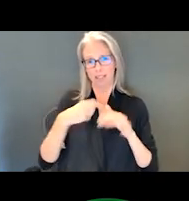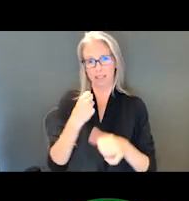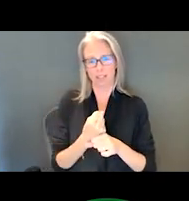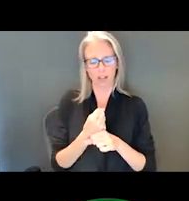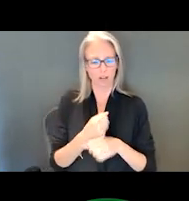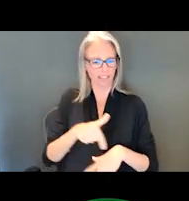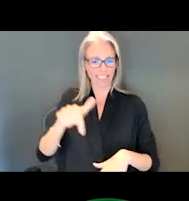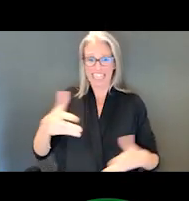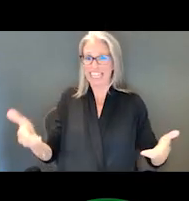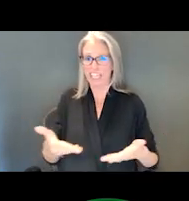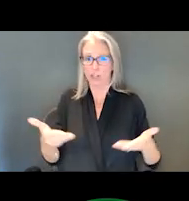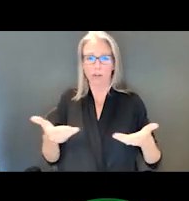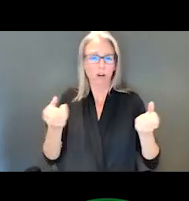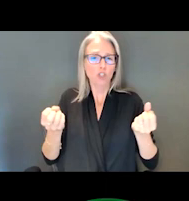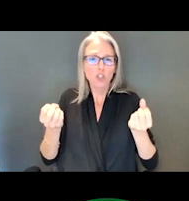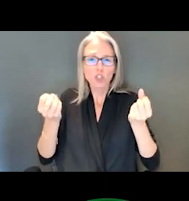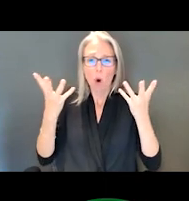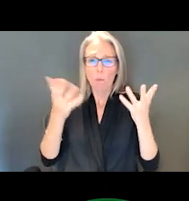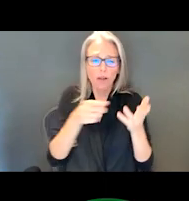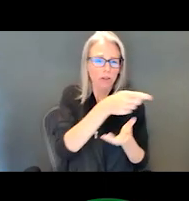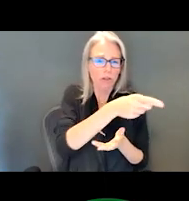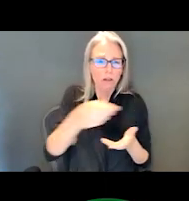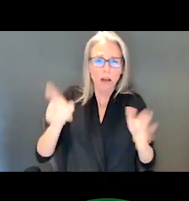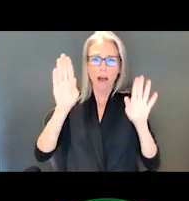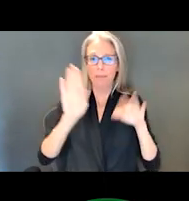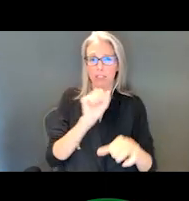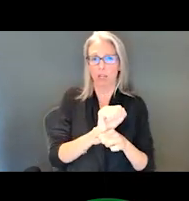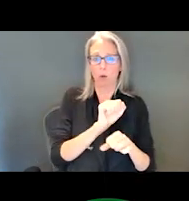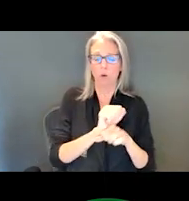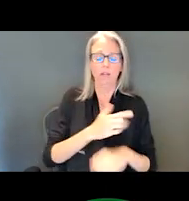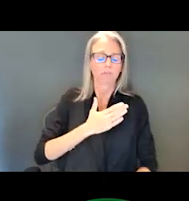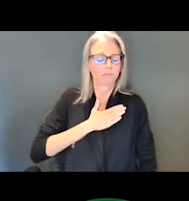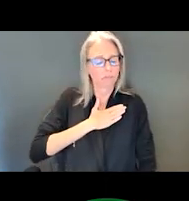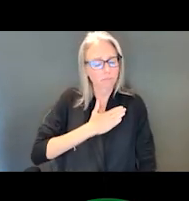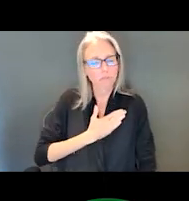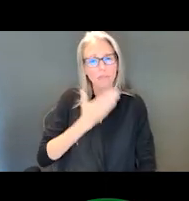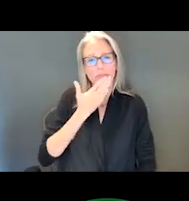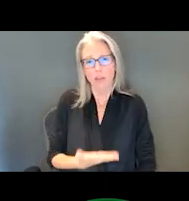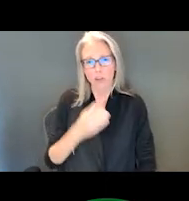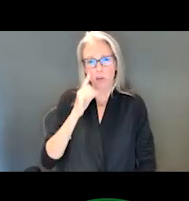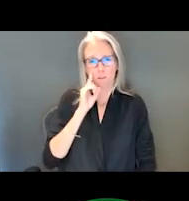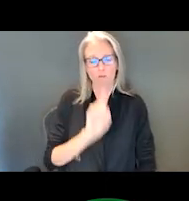And around the world. Thank you to our attendees, your participation and presence has been felt